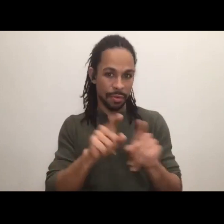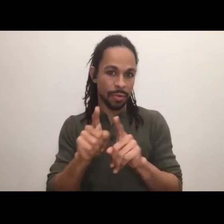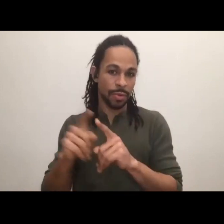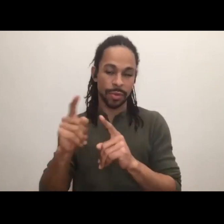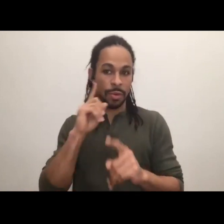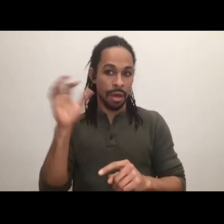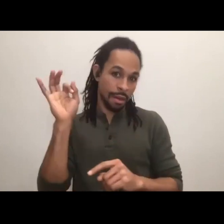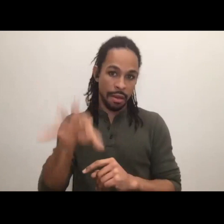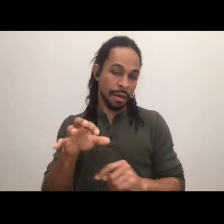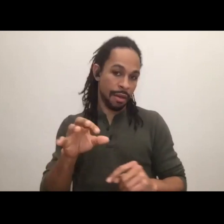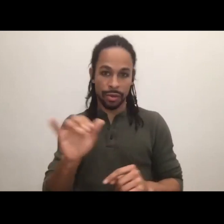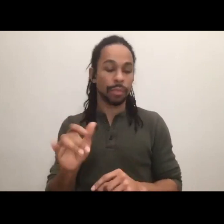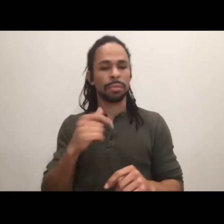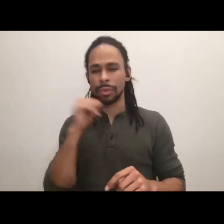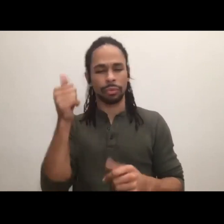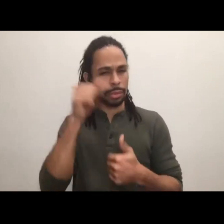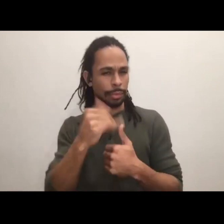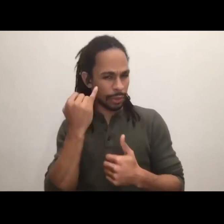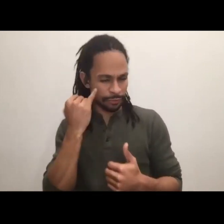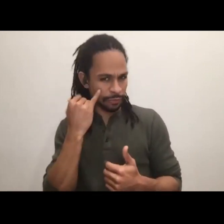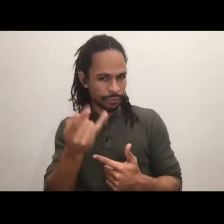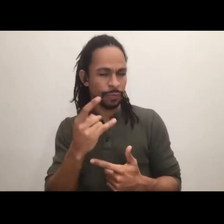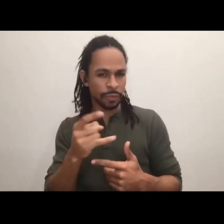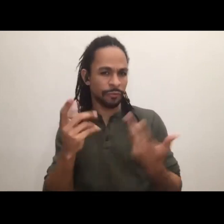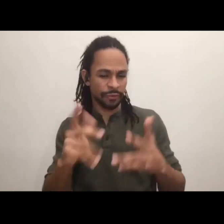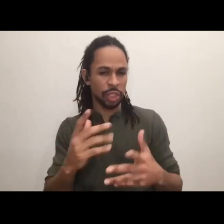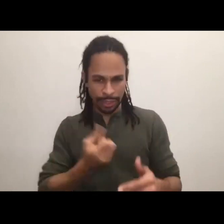was a question today about best practices with optical illusion images and how do you